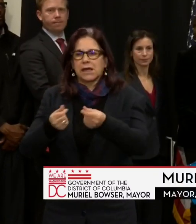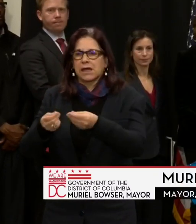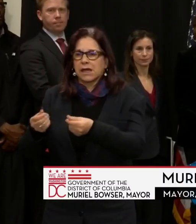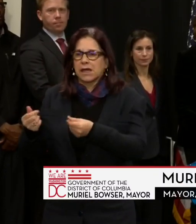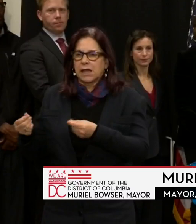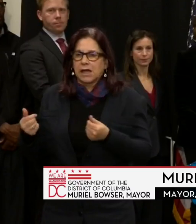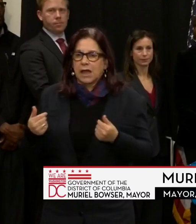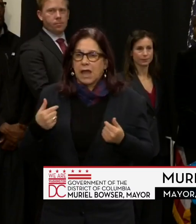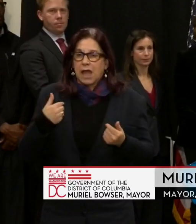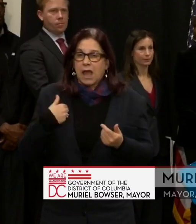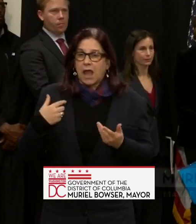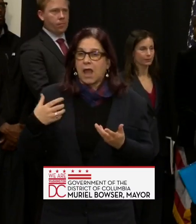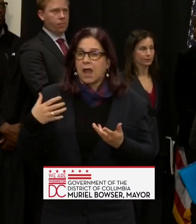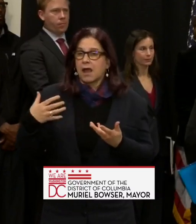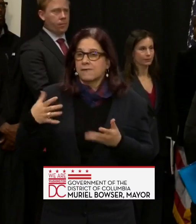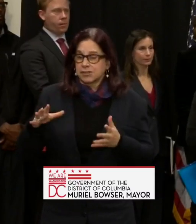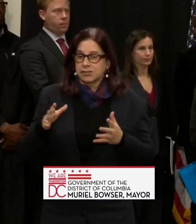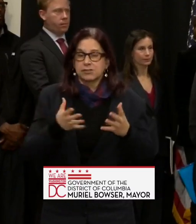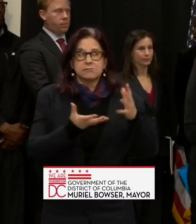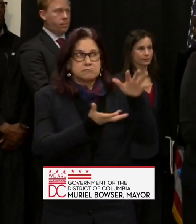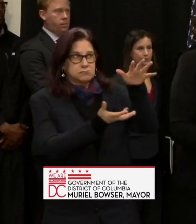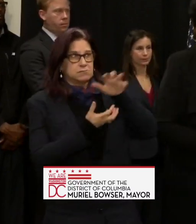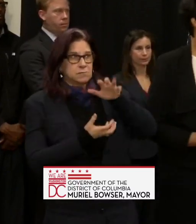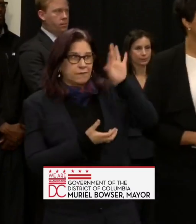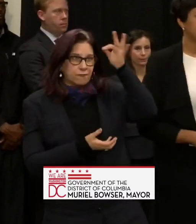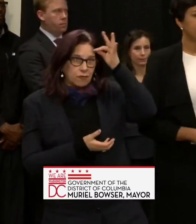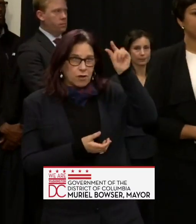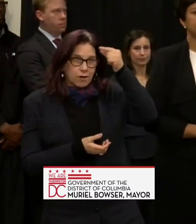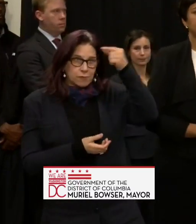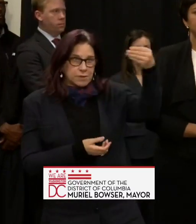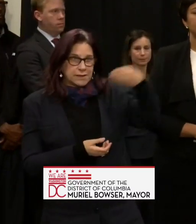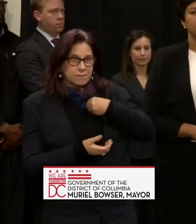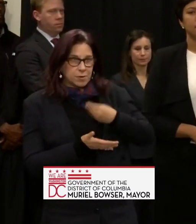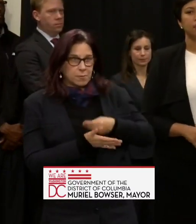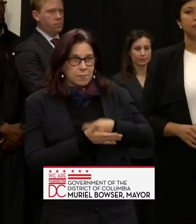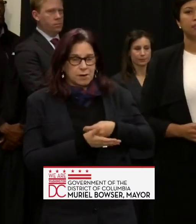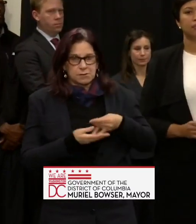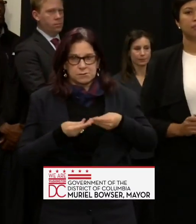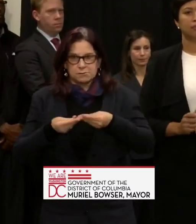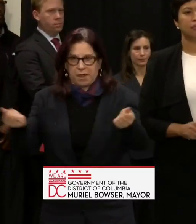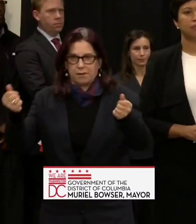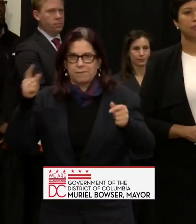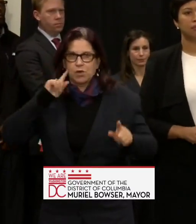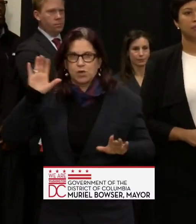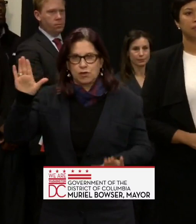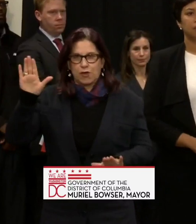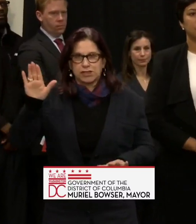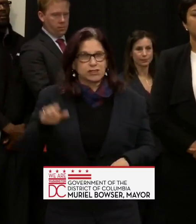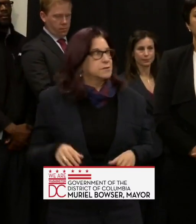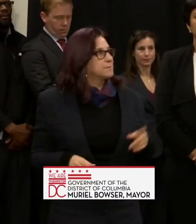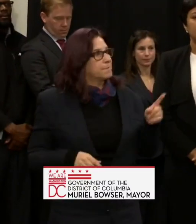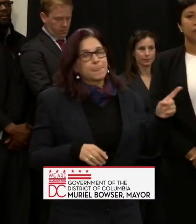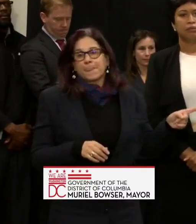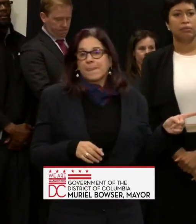BEEN EXPENDED. >> MUCH LIKE IN 2013, FOR THAT